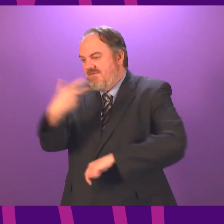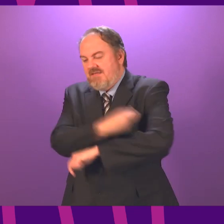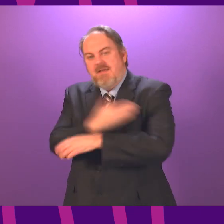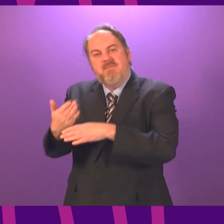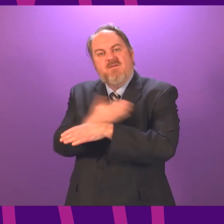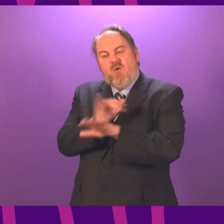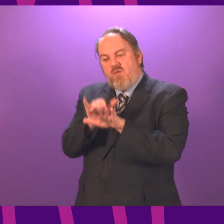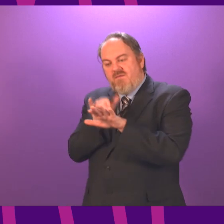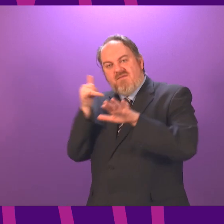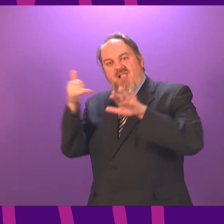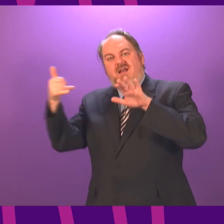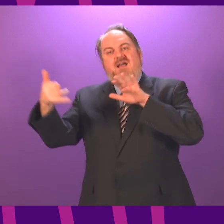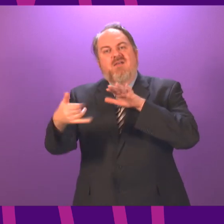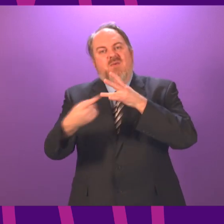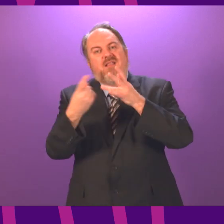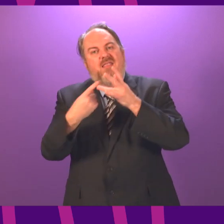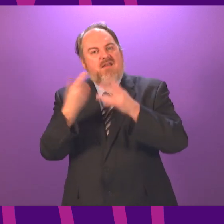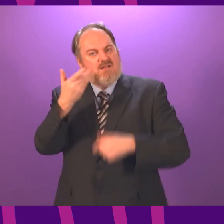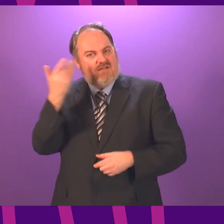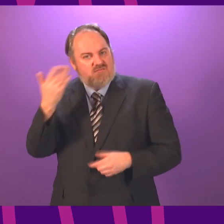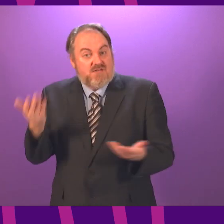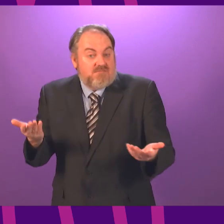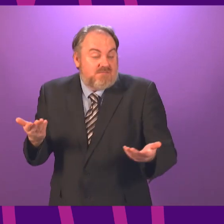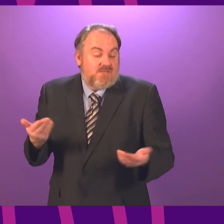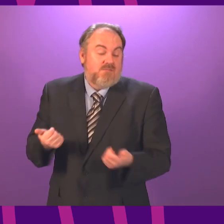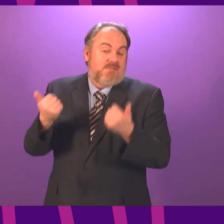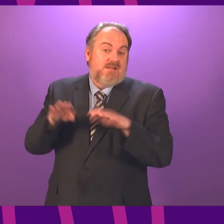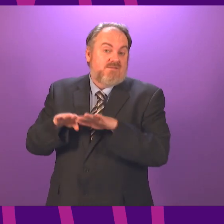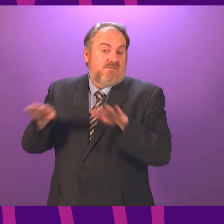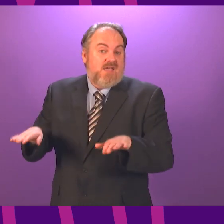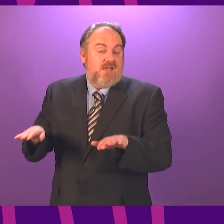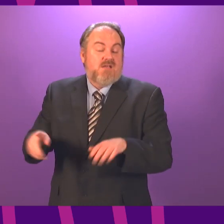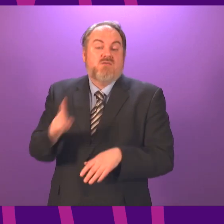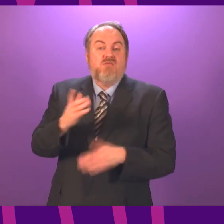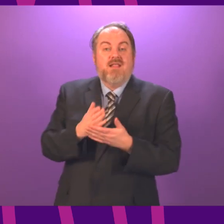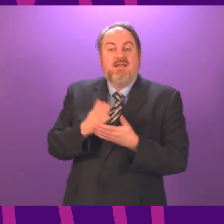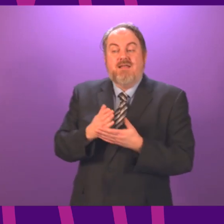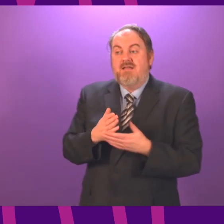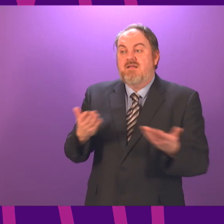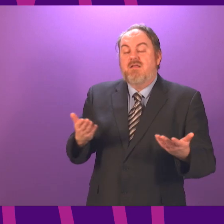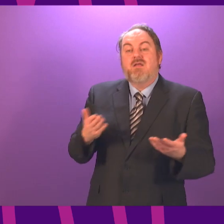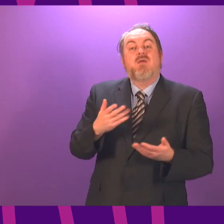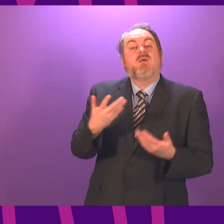for vaccination giving people the ability to do certain things that, without vaccination, they might not be able to do.